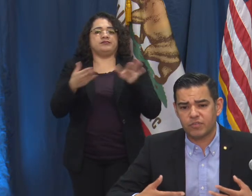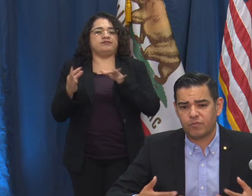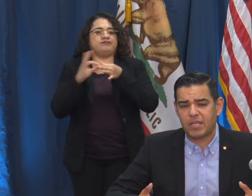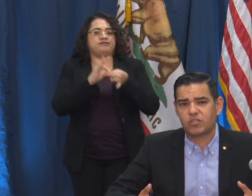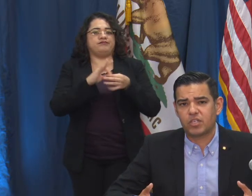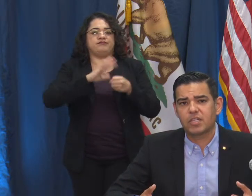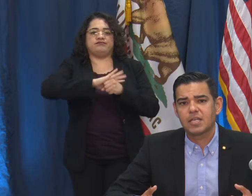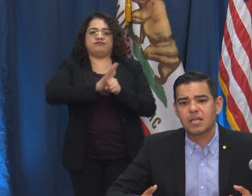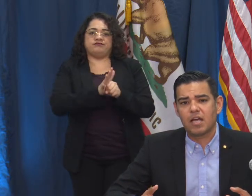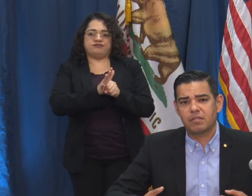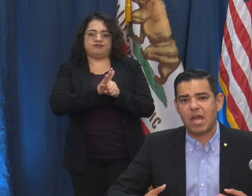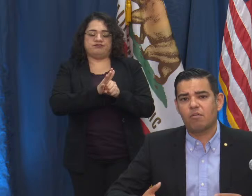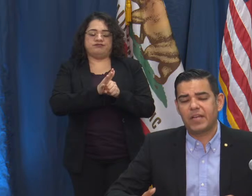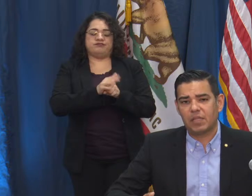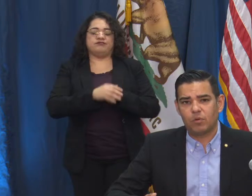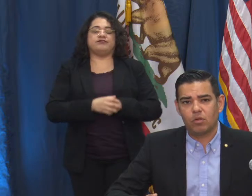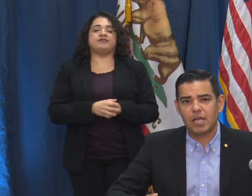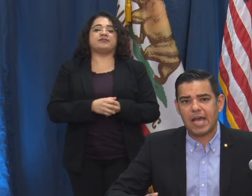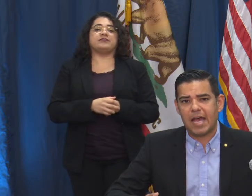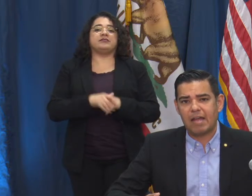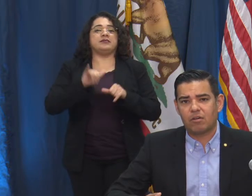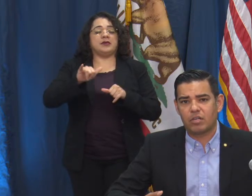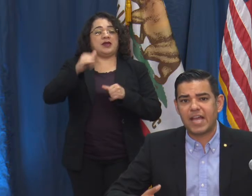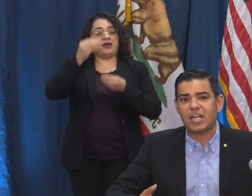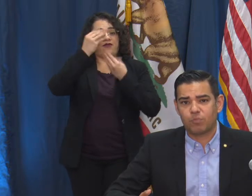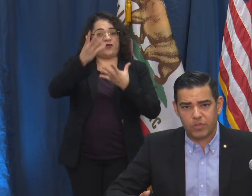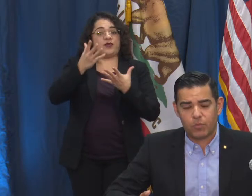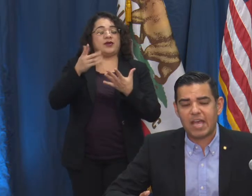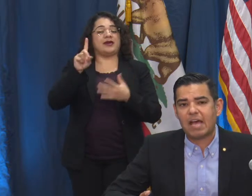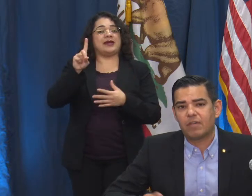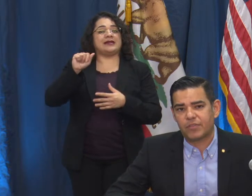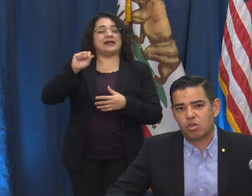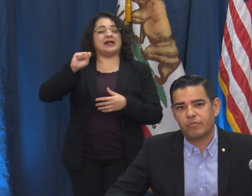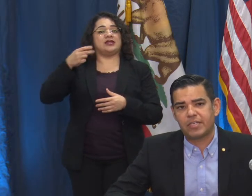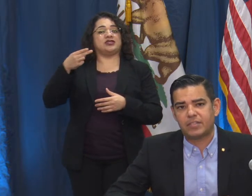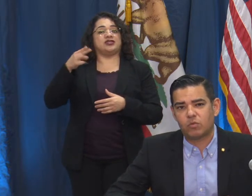information is now available at our dashboard that we have at the COVID-19